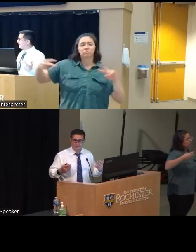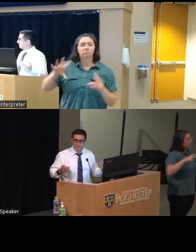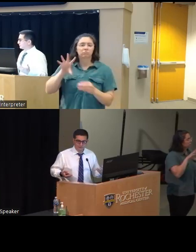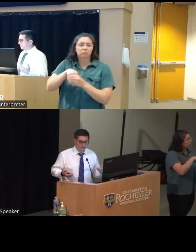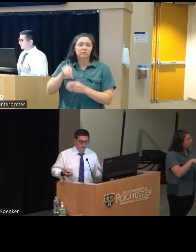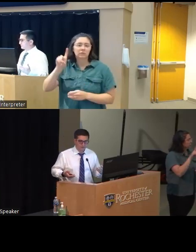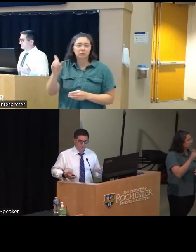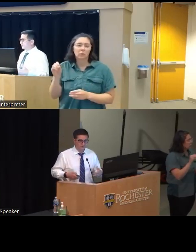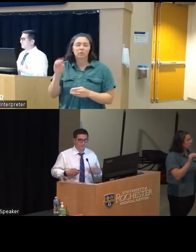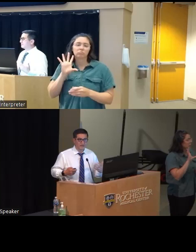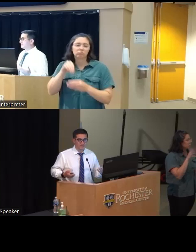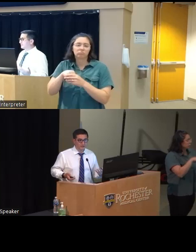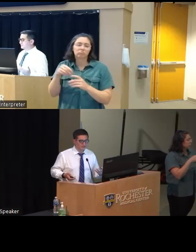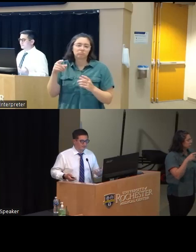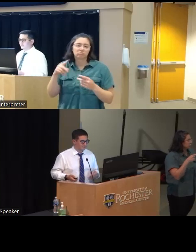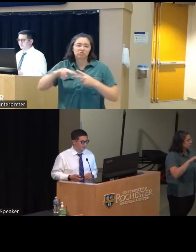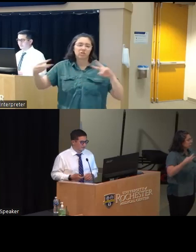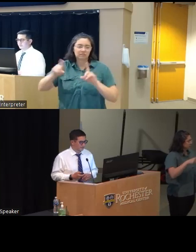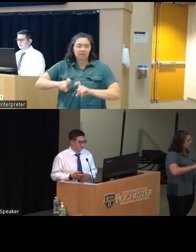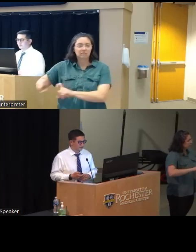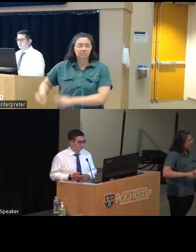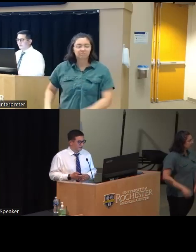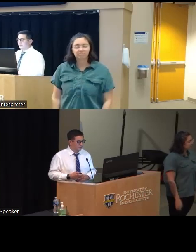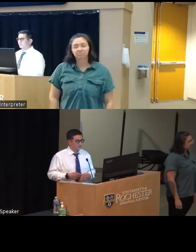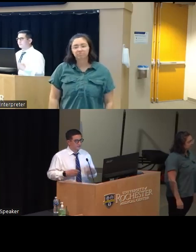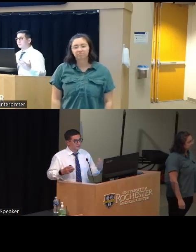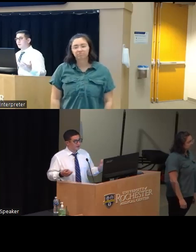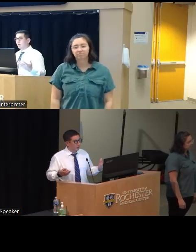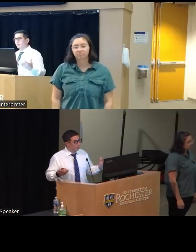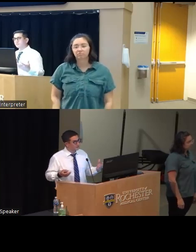to have visual issues and you would get genetic testing in those cases and so this isn't going to